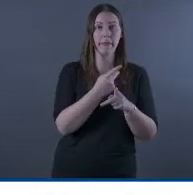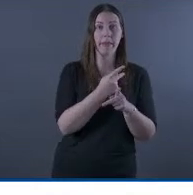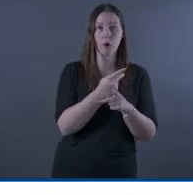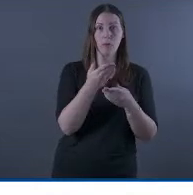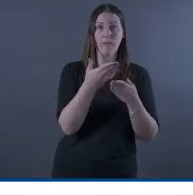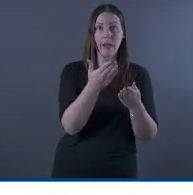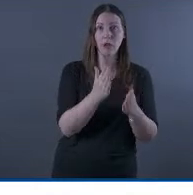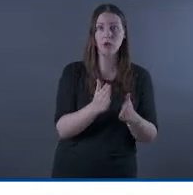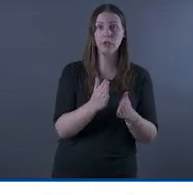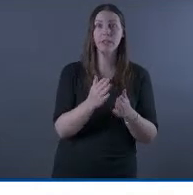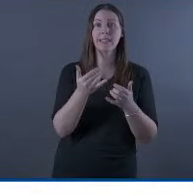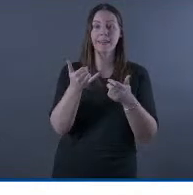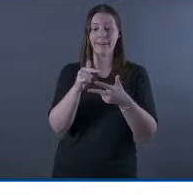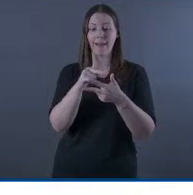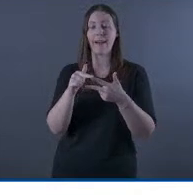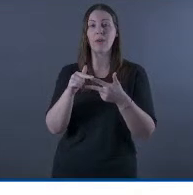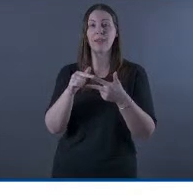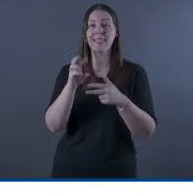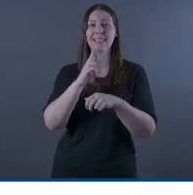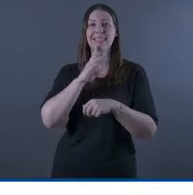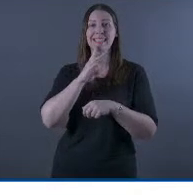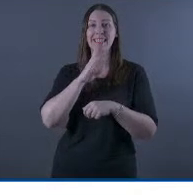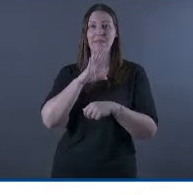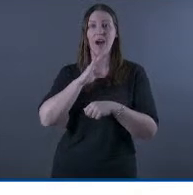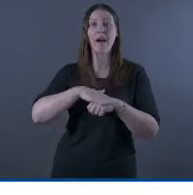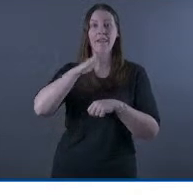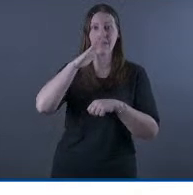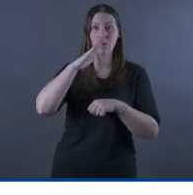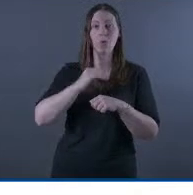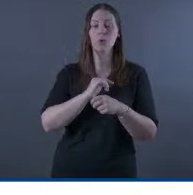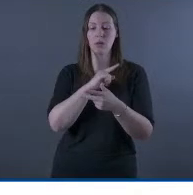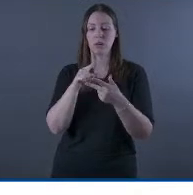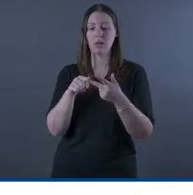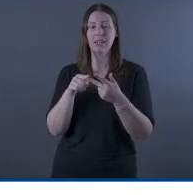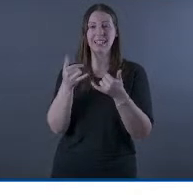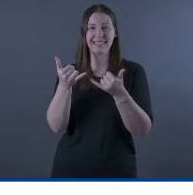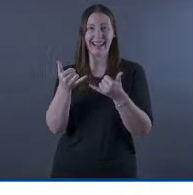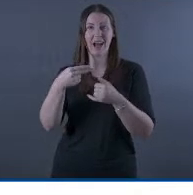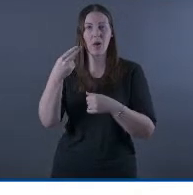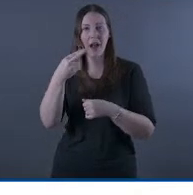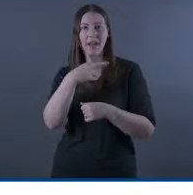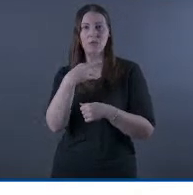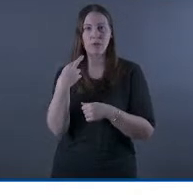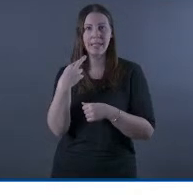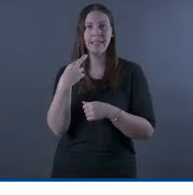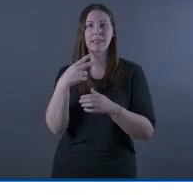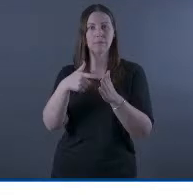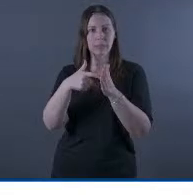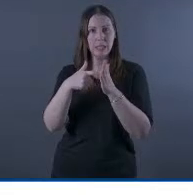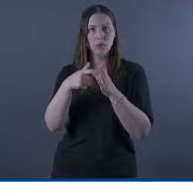and now we are into the 1B2 high-risk critical workers and those with disabilities who are 16 and above,